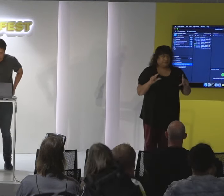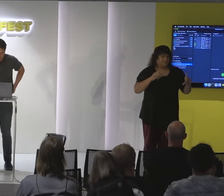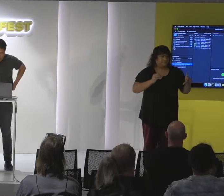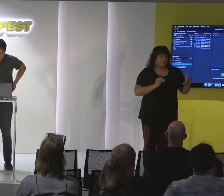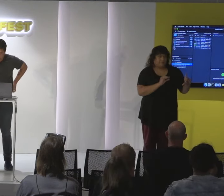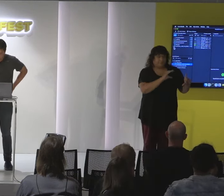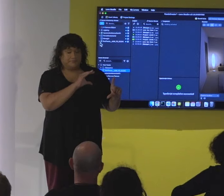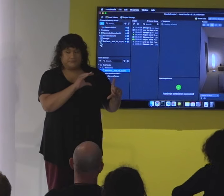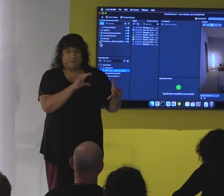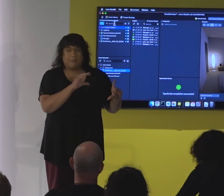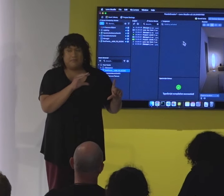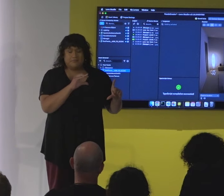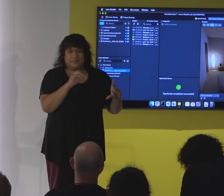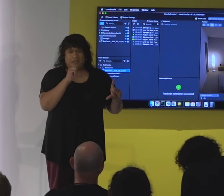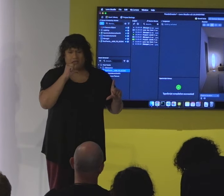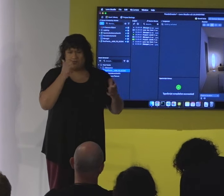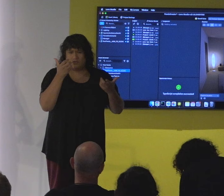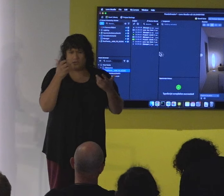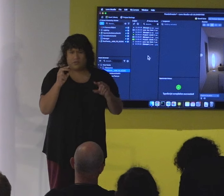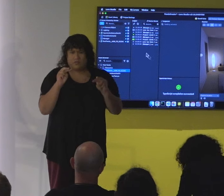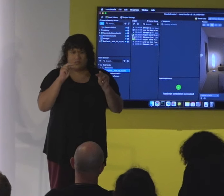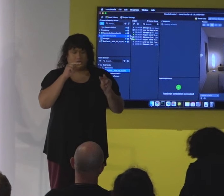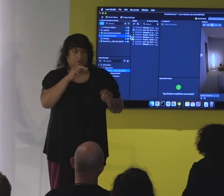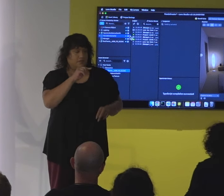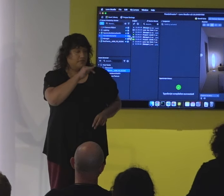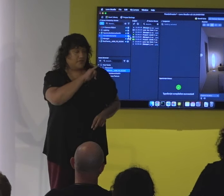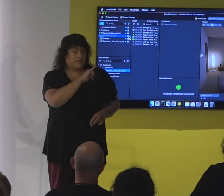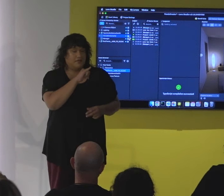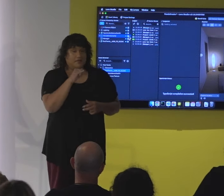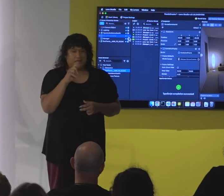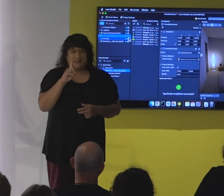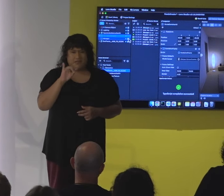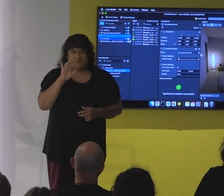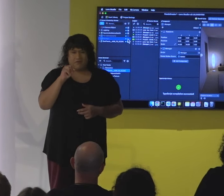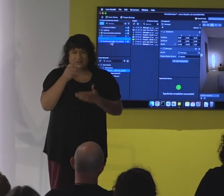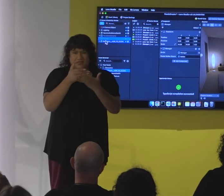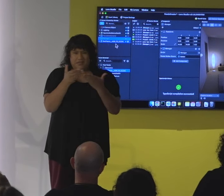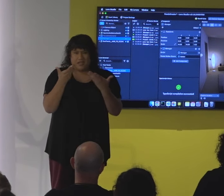And I don't wanna look at this default thing anymore. So, let's fix that. So,